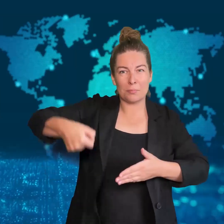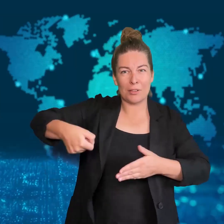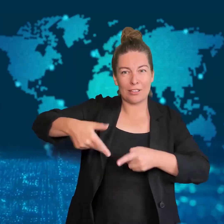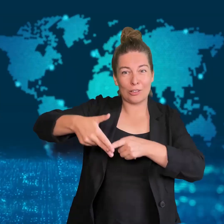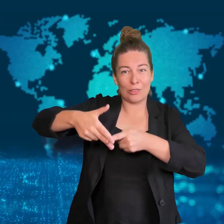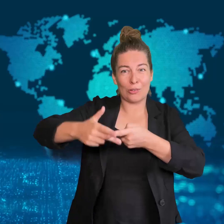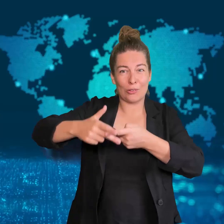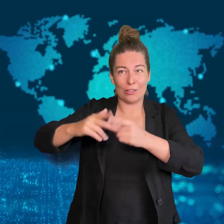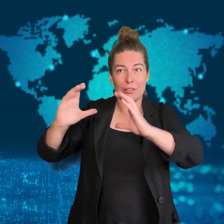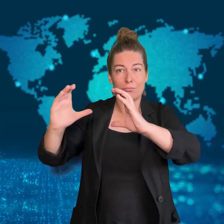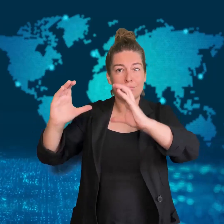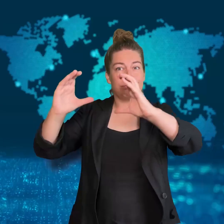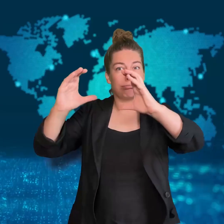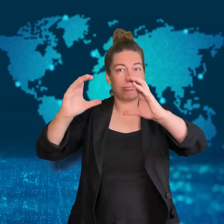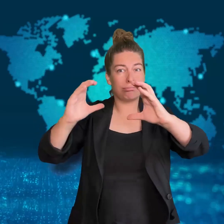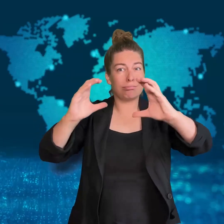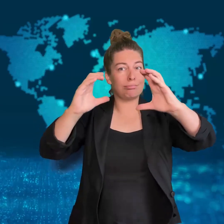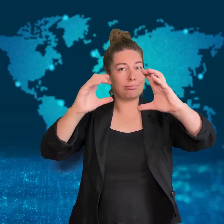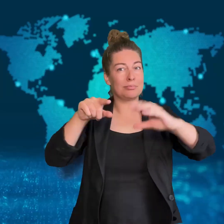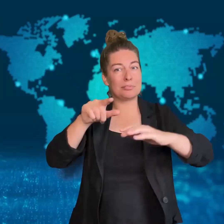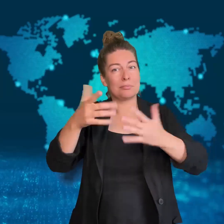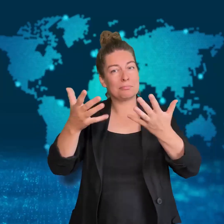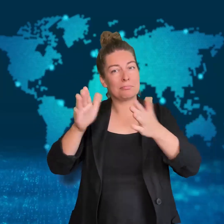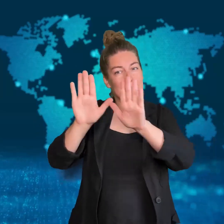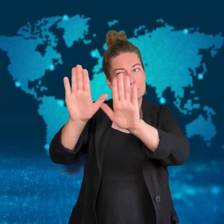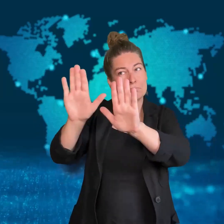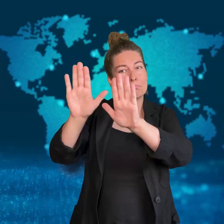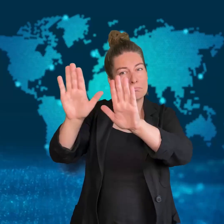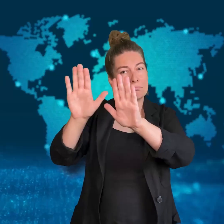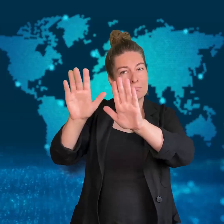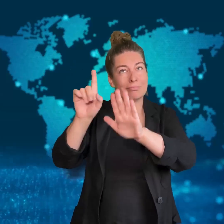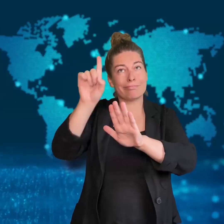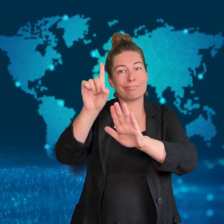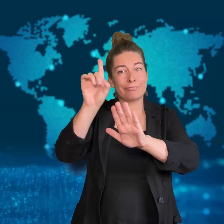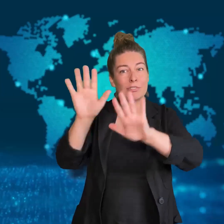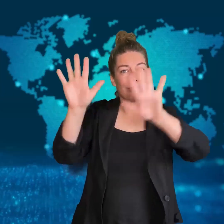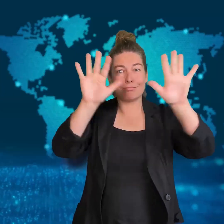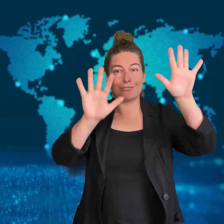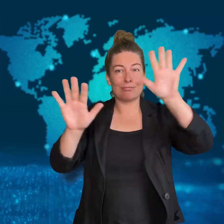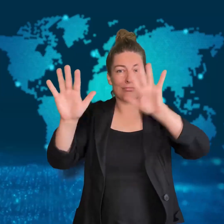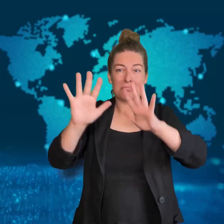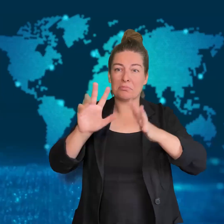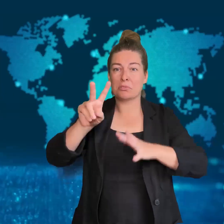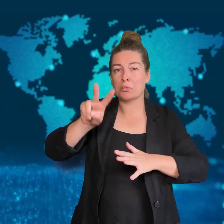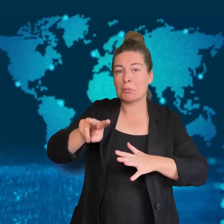four minutes ahead of the station.